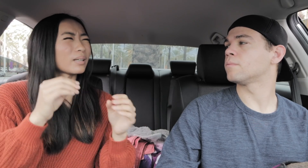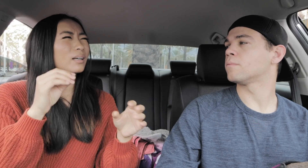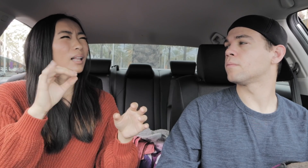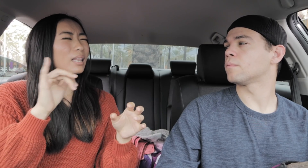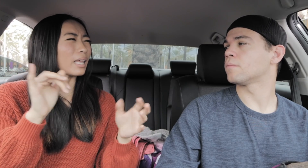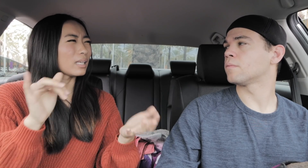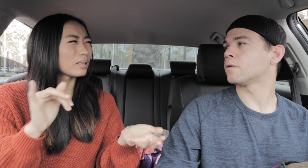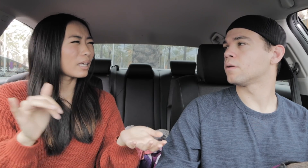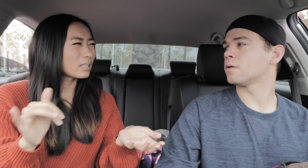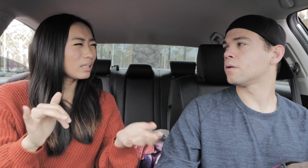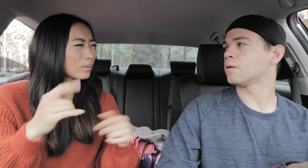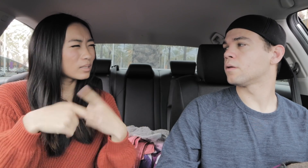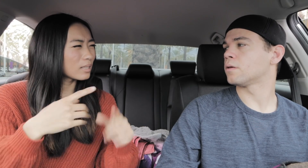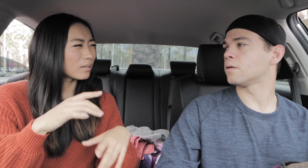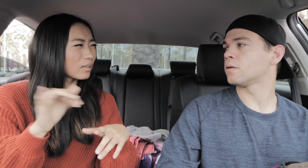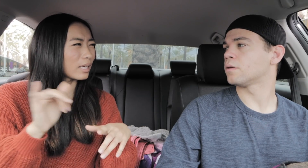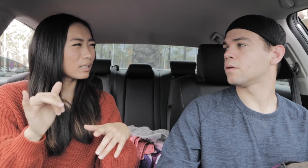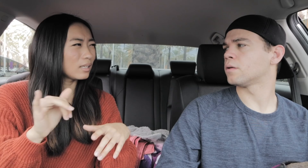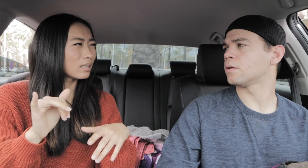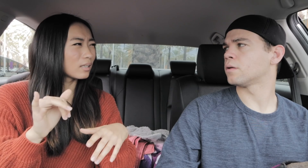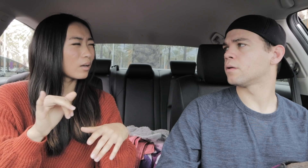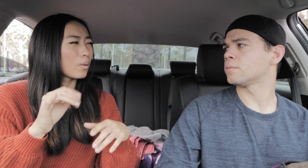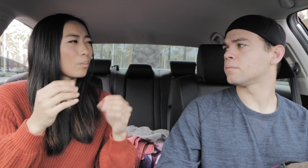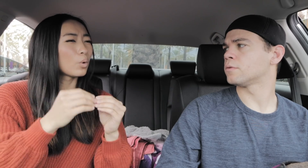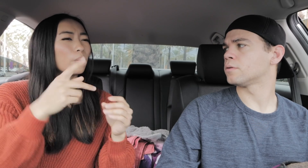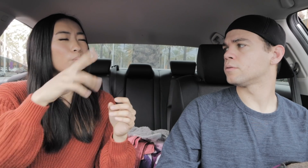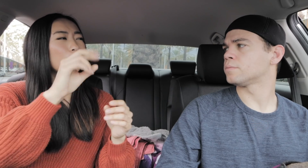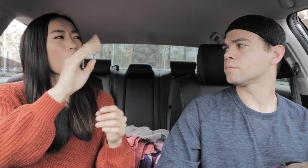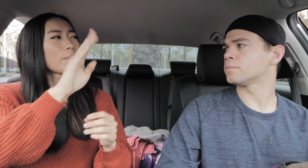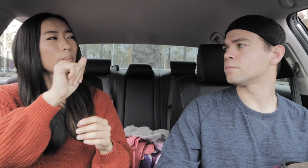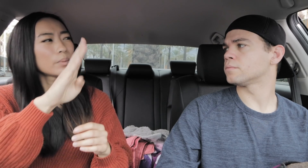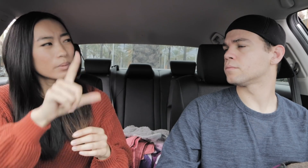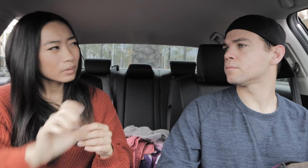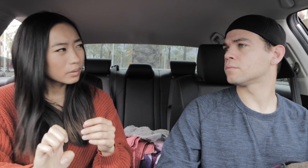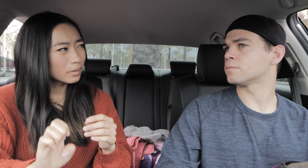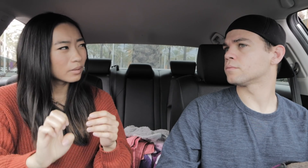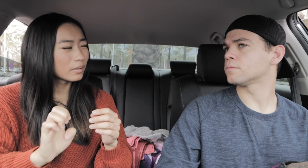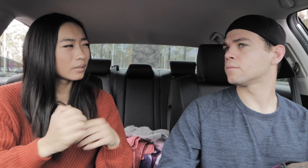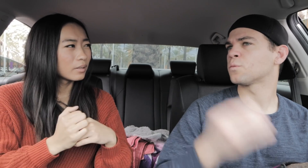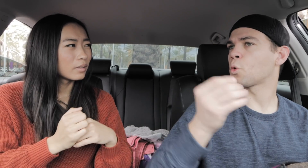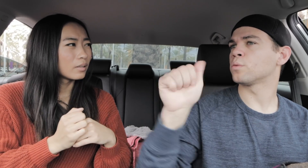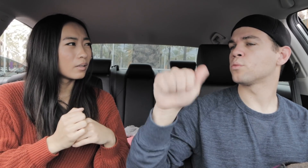more like likely? what's the sign? likely? more Probable. Oh